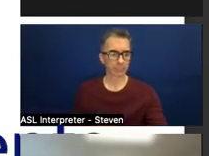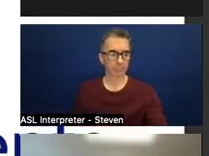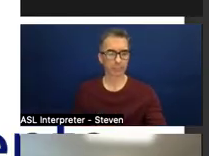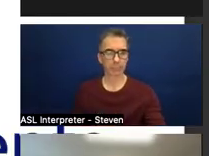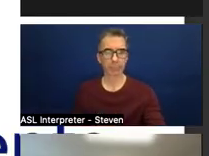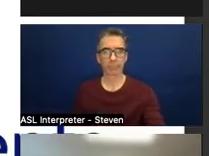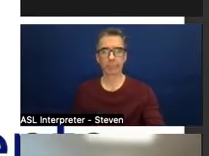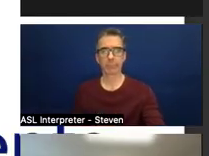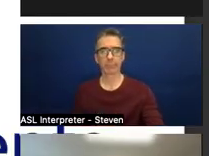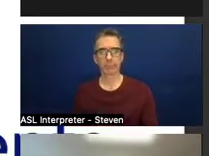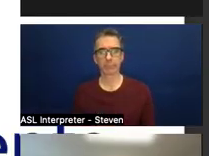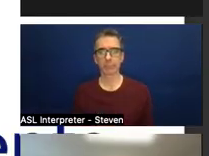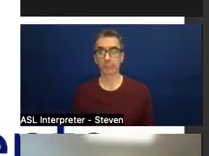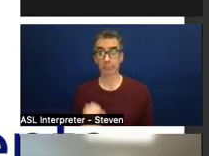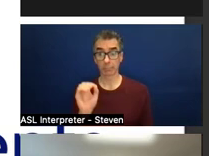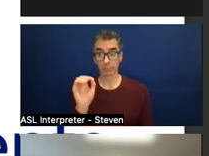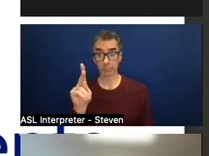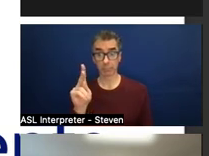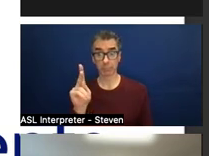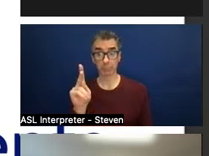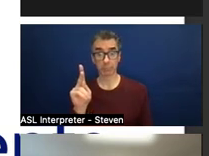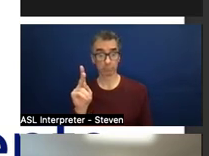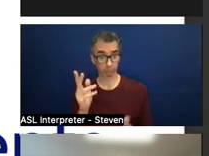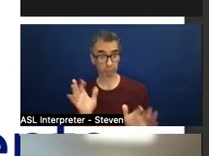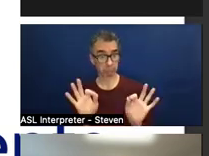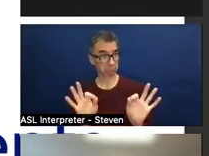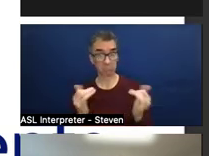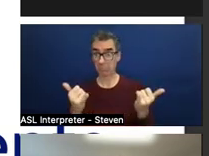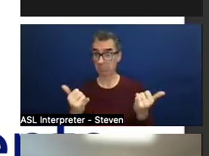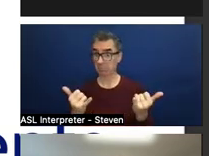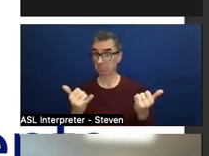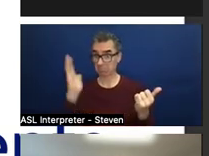So I think we have a lot of time for questions and comments